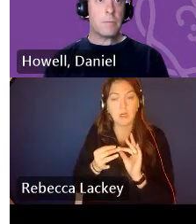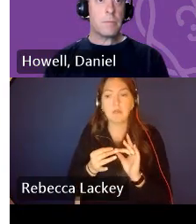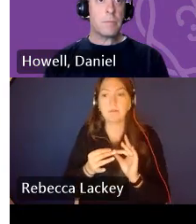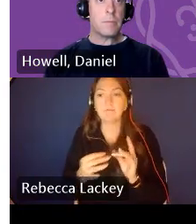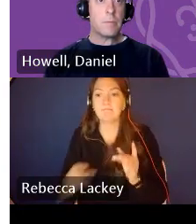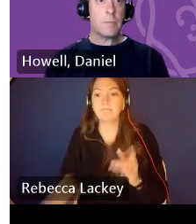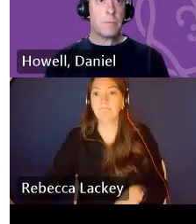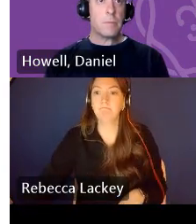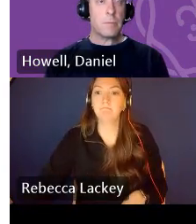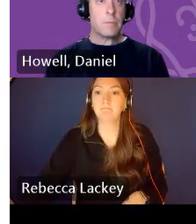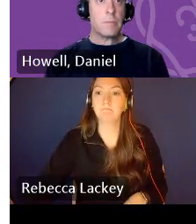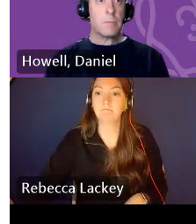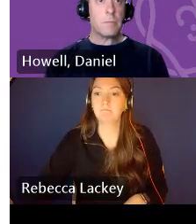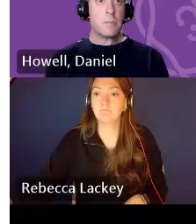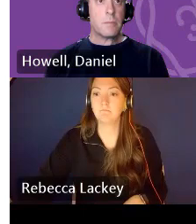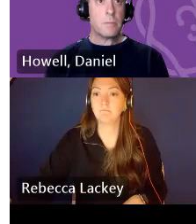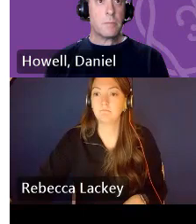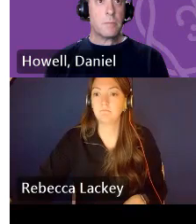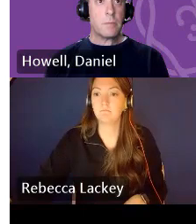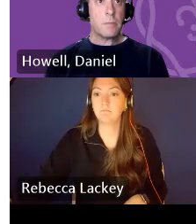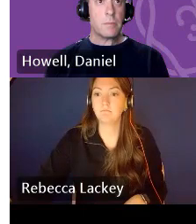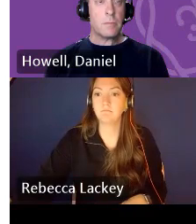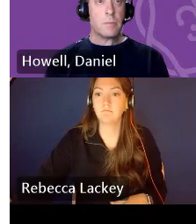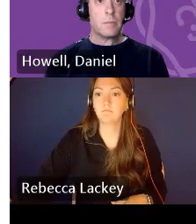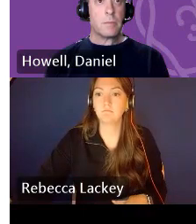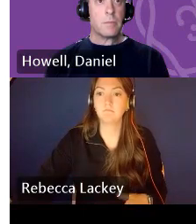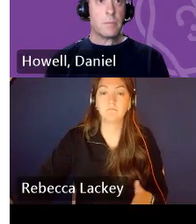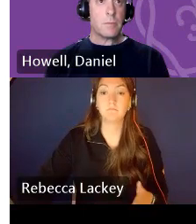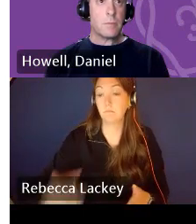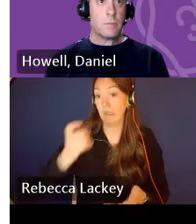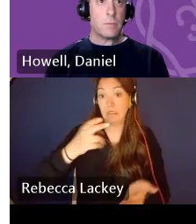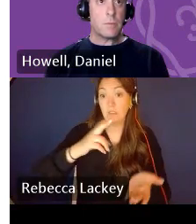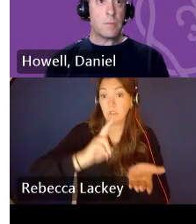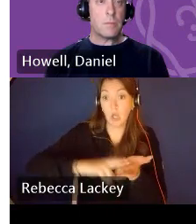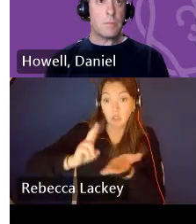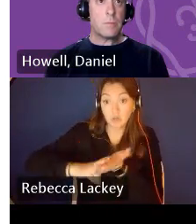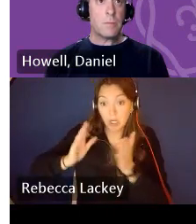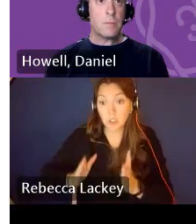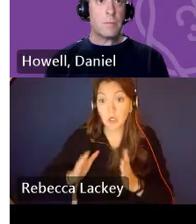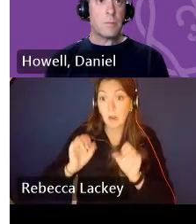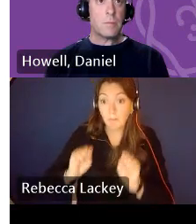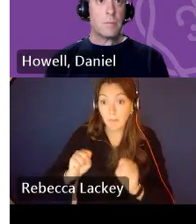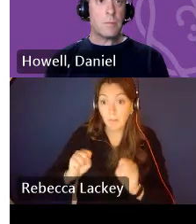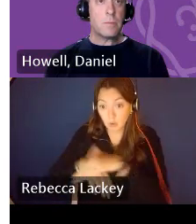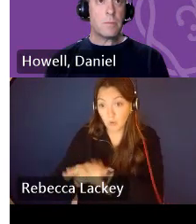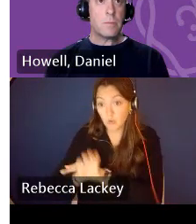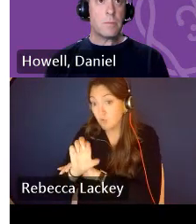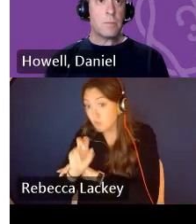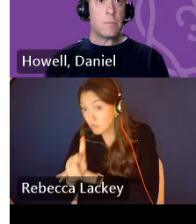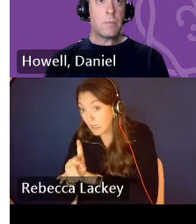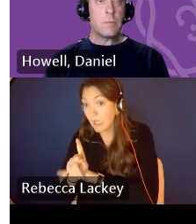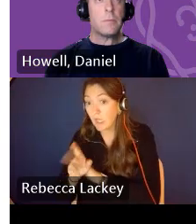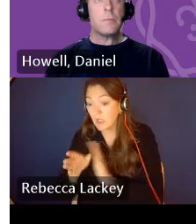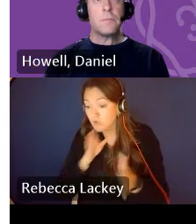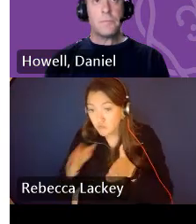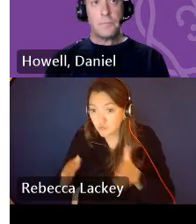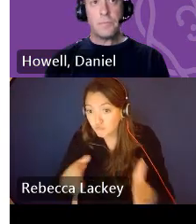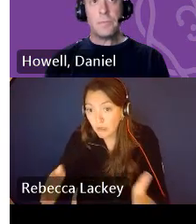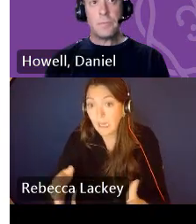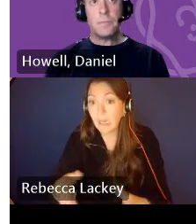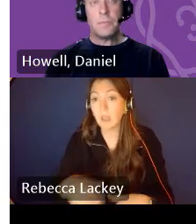uh the the uh giving the contractor the ability to enter the creek, enter the stream, get into the